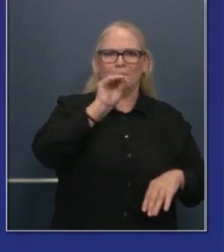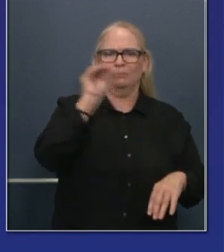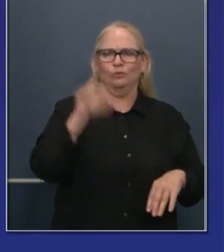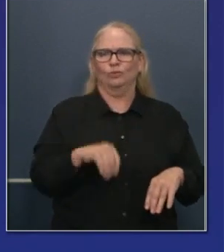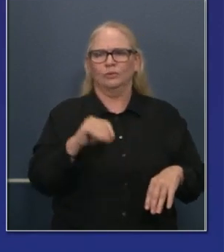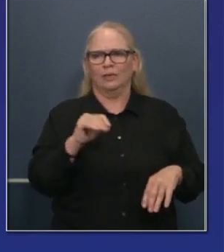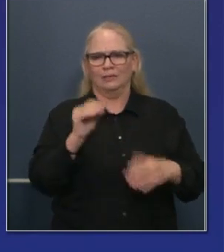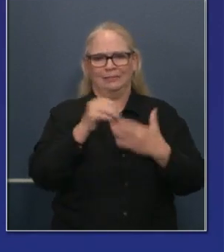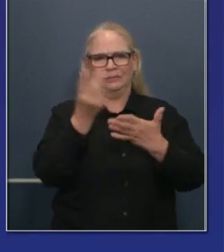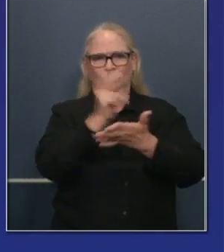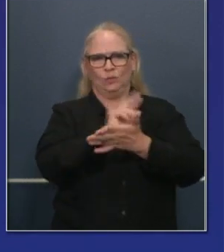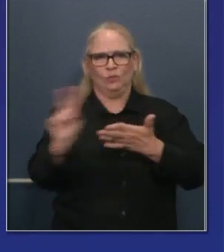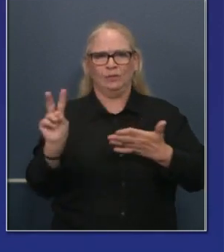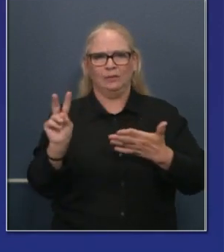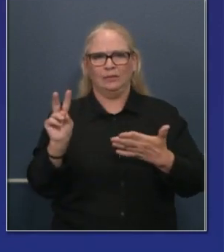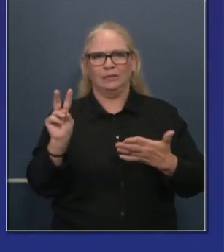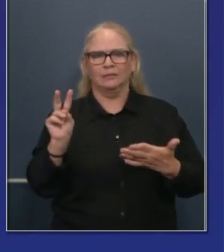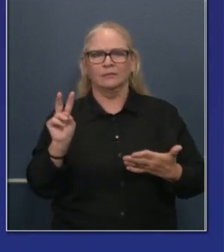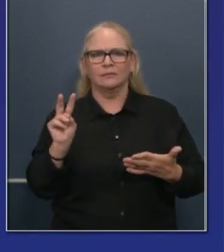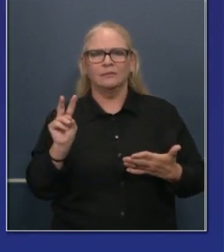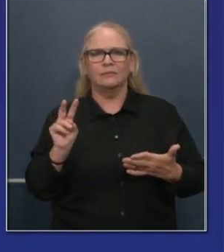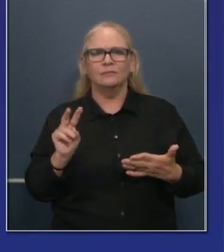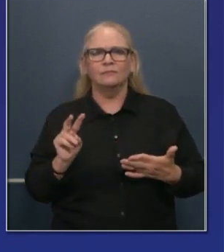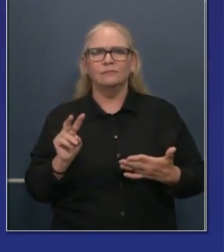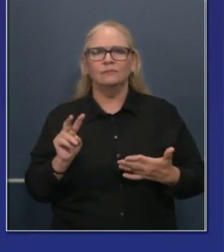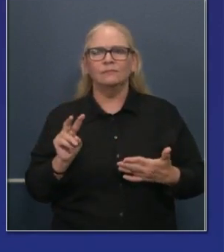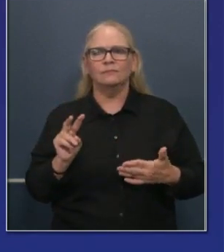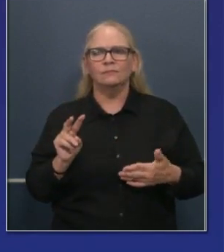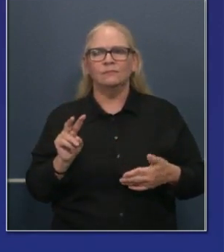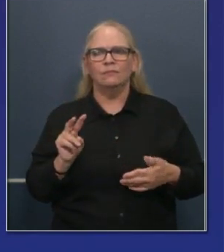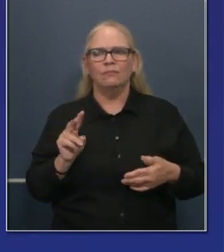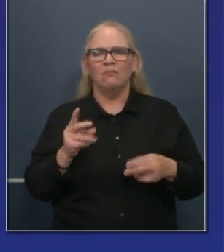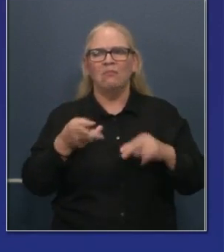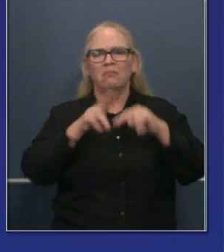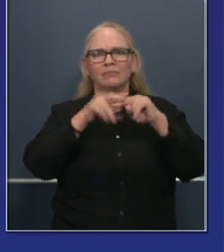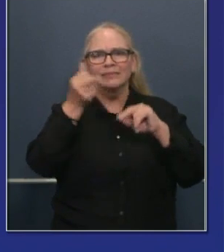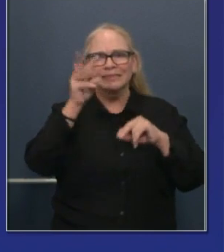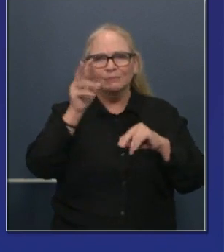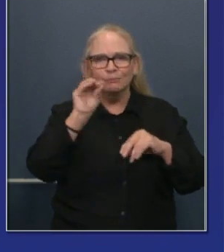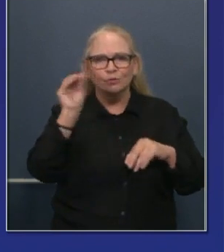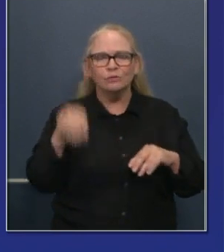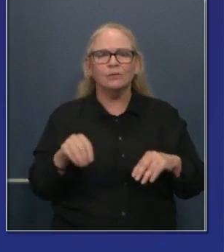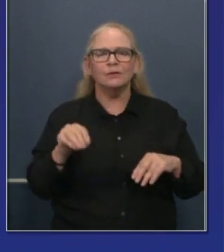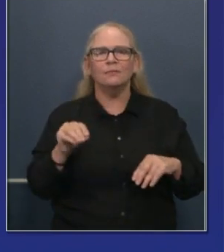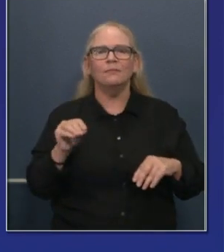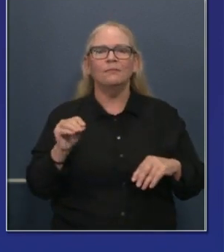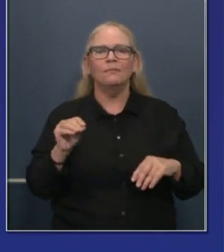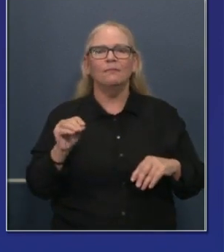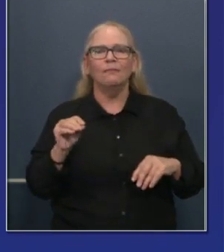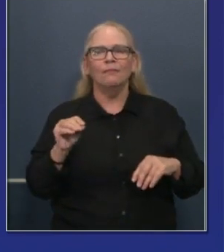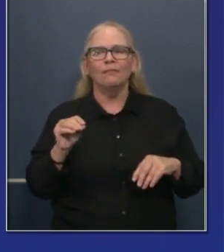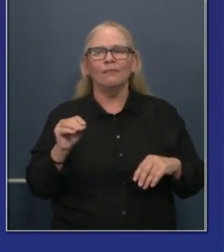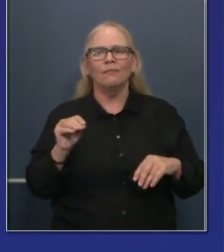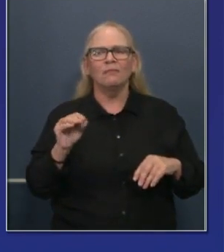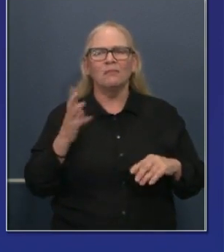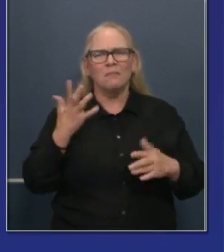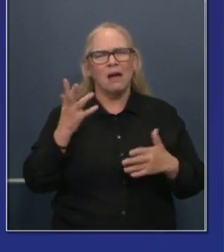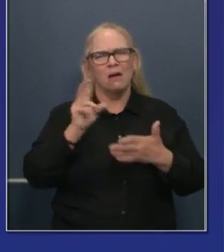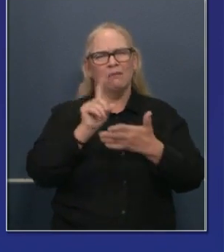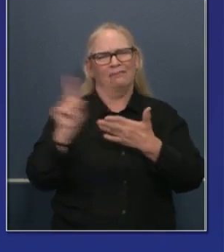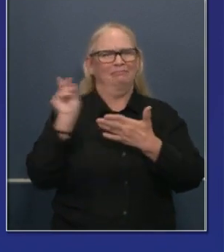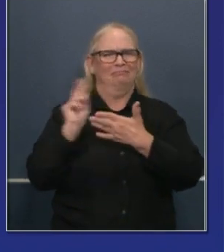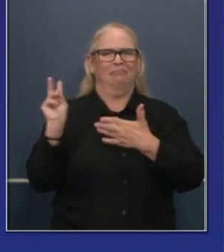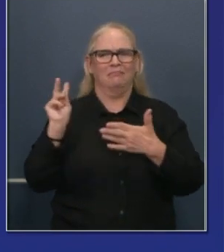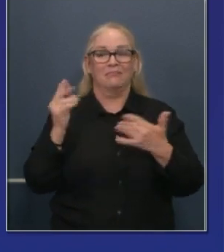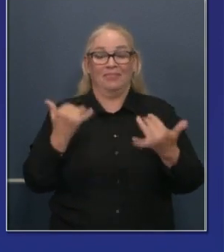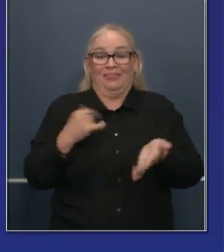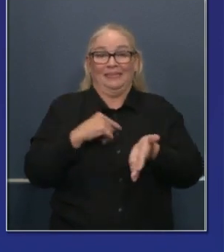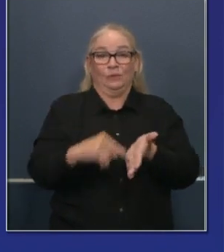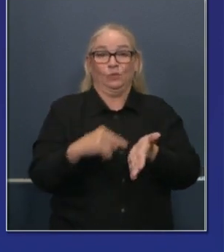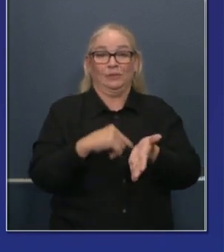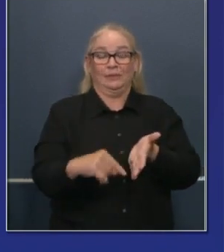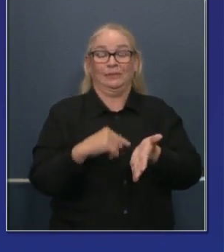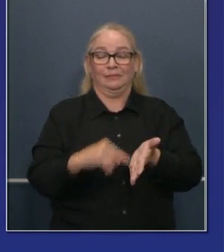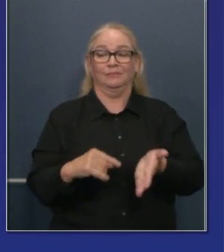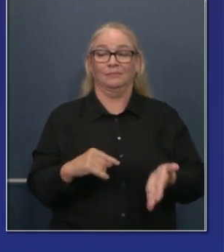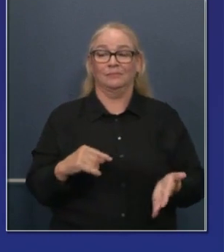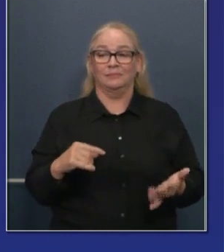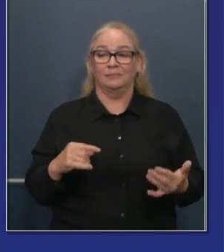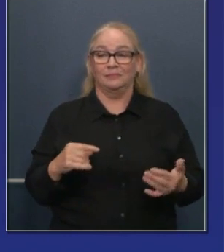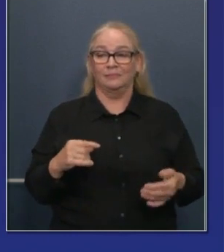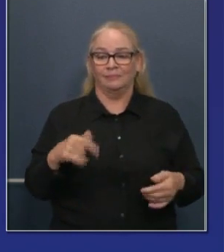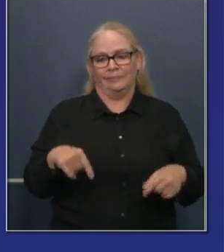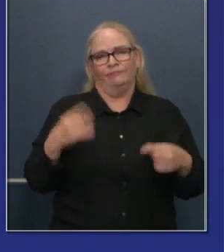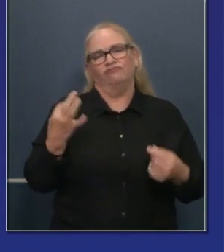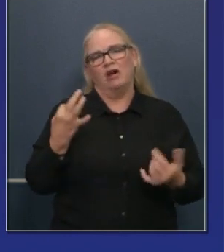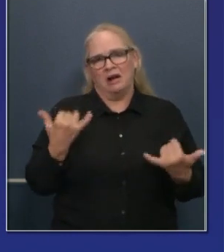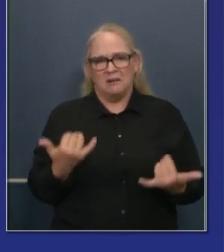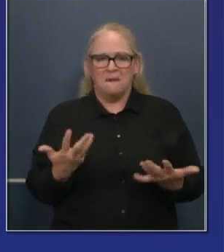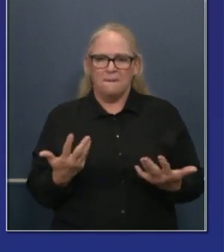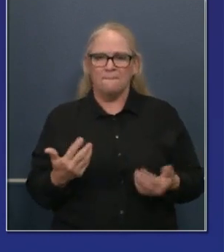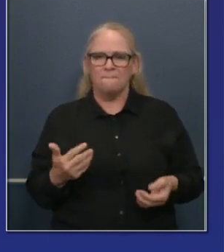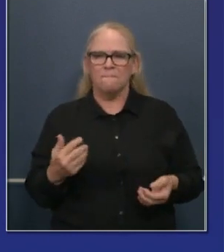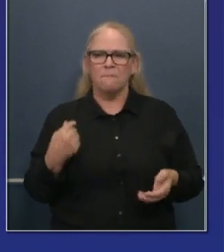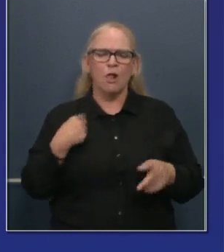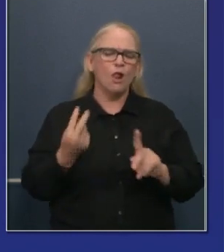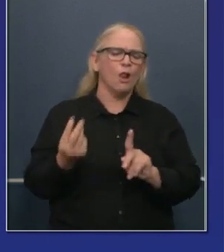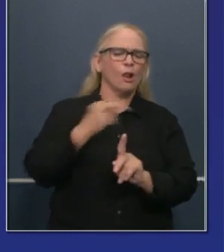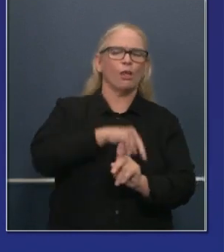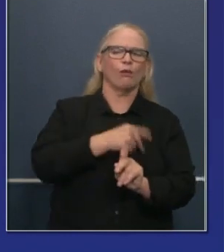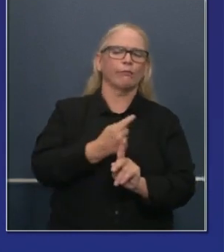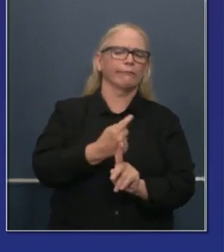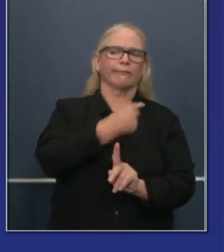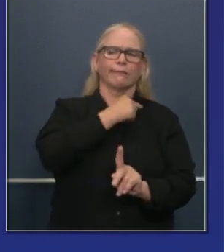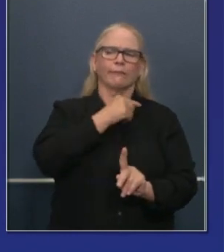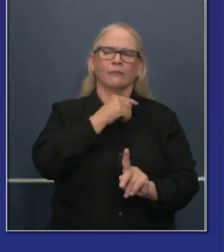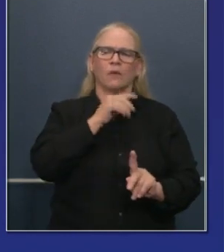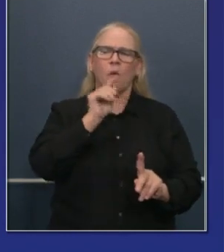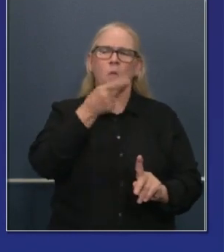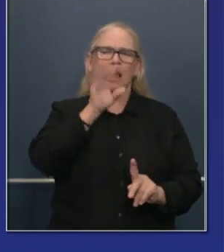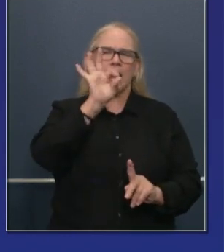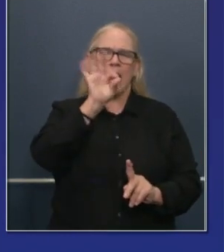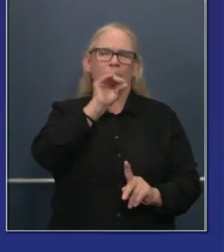TWO WEEKS AGO HOSPITALIZATION NUMBERS WERE GROWING OVER A 14-DAY PERIOD BY 14%, 16% WHEN I SOCIALIZED HOSPITALIZATION NUMBERS A WEEK AGO.